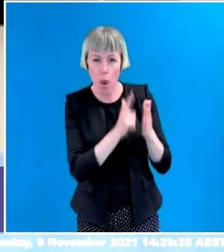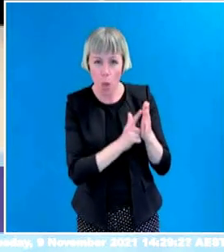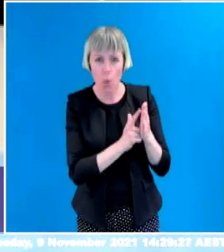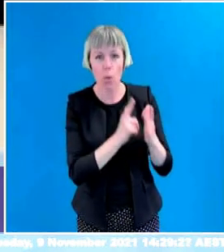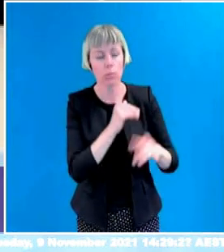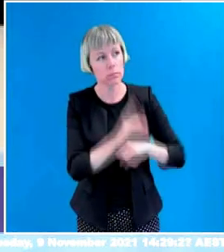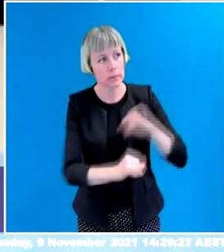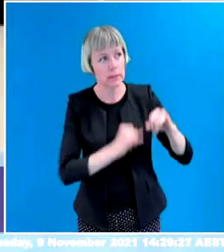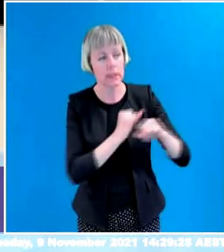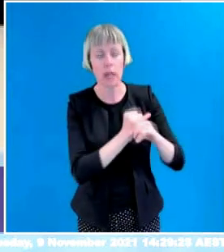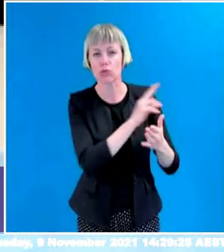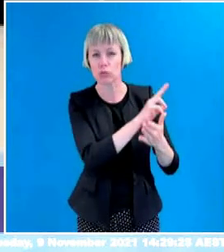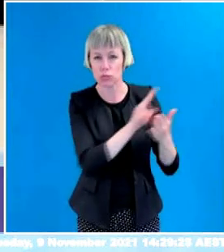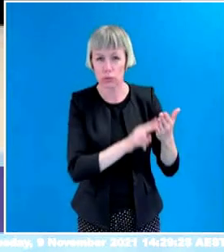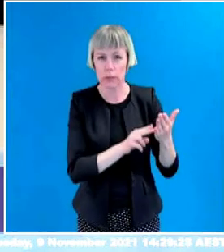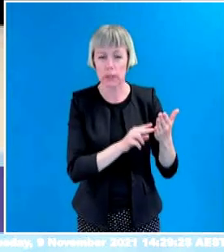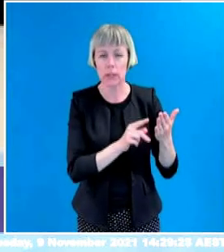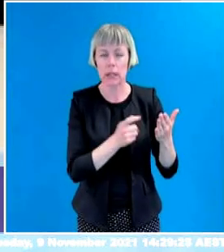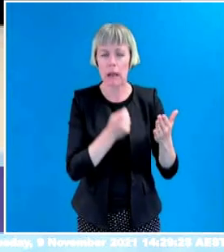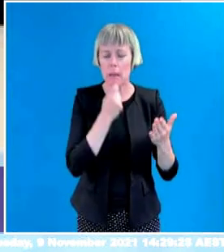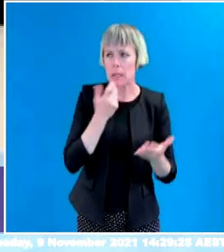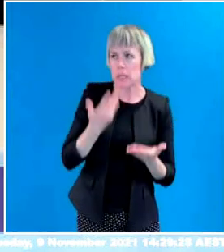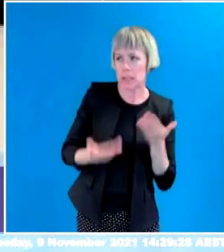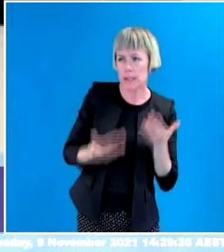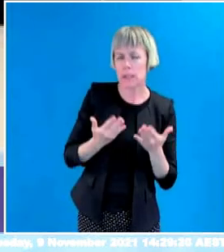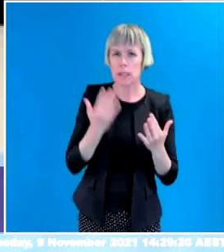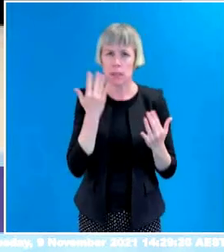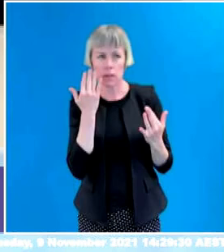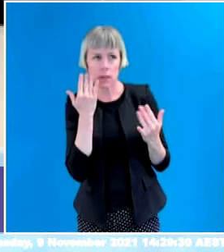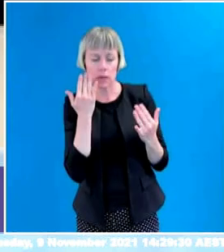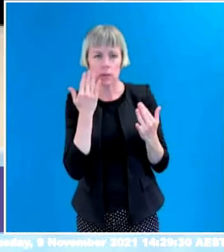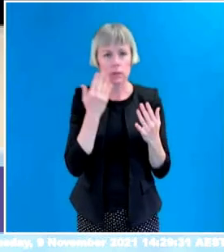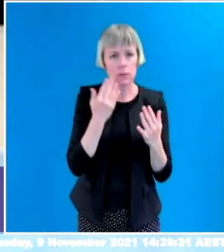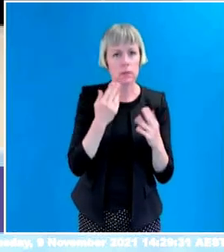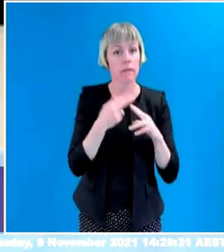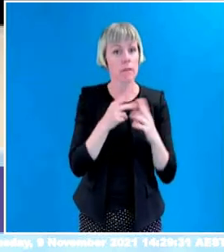give them consideration as part of the preparations for both the report we